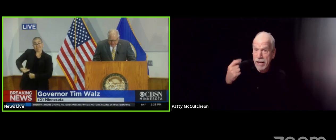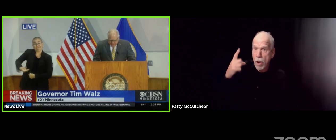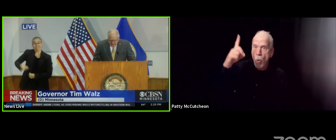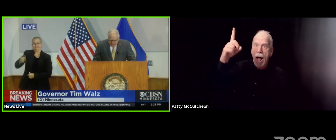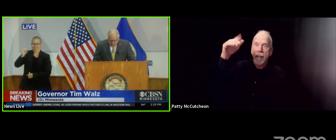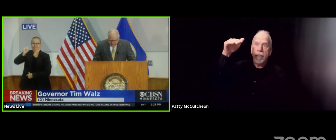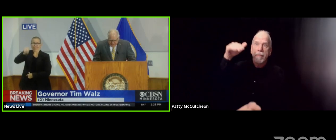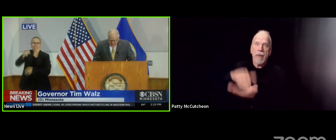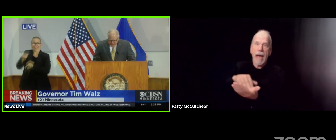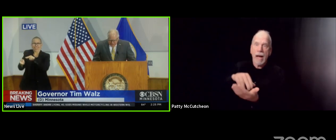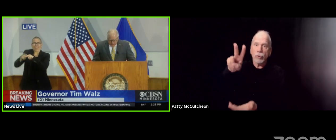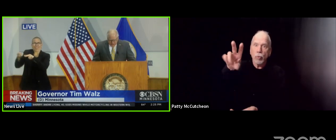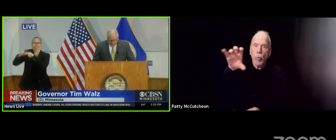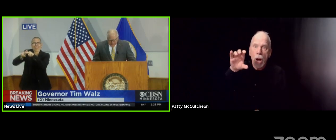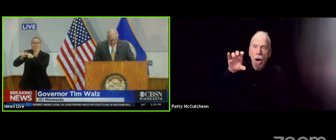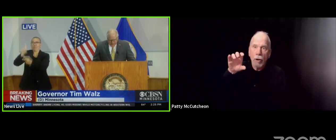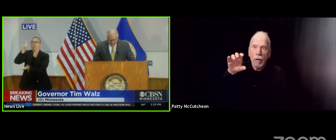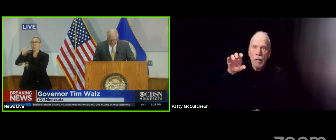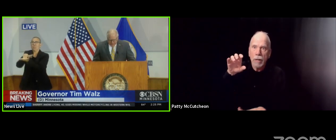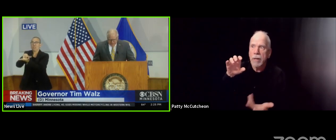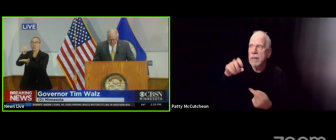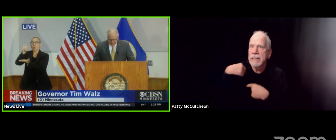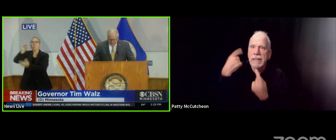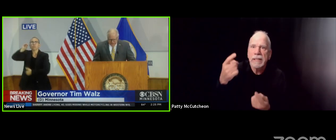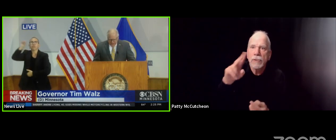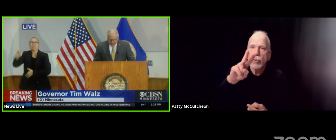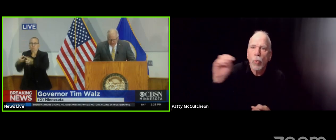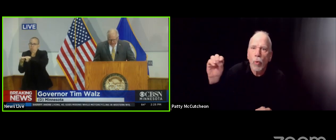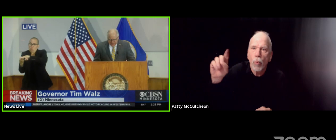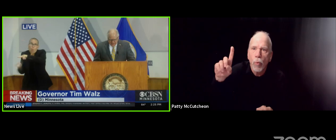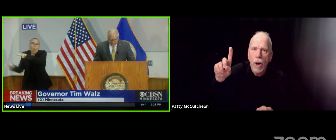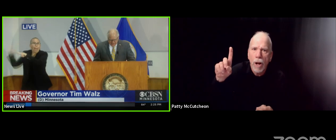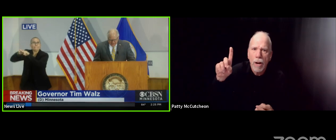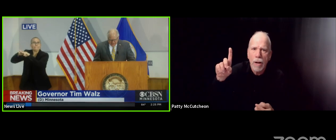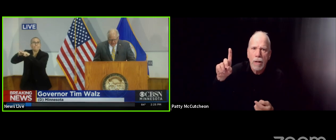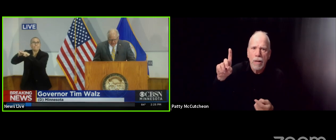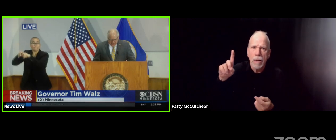TURNS 26, HE WAS NO LONGER COVERED BY HIS PARENTS' HEALTH INSURANCE AND RATIONED HIS SUPPLY OF INSULIN BECAUSE HE COULD NOT